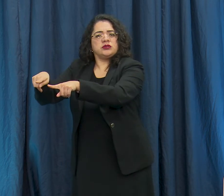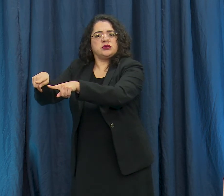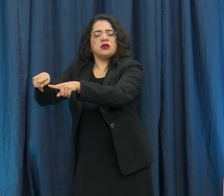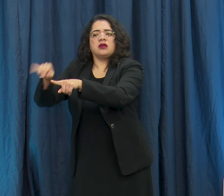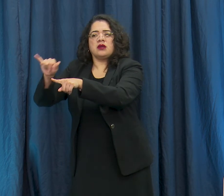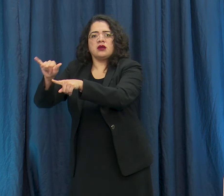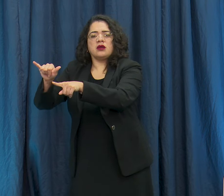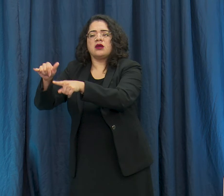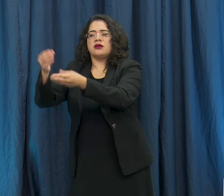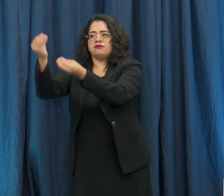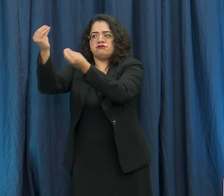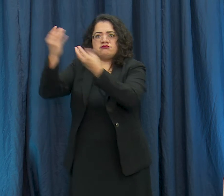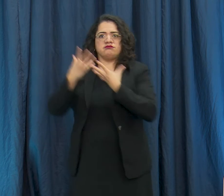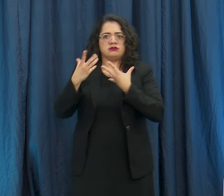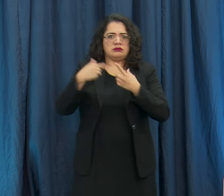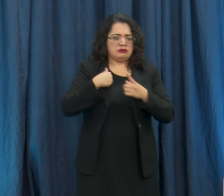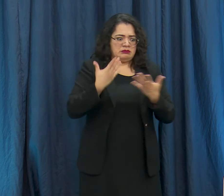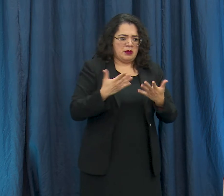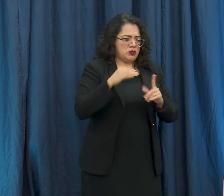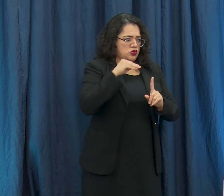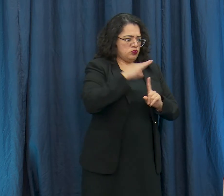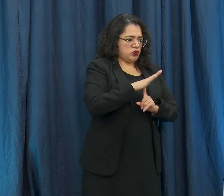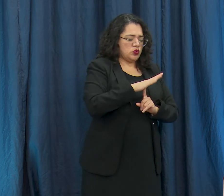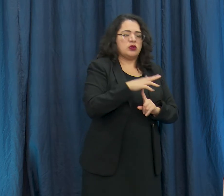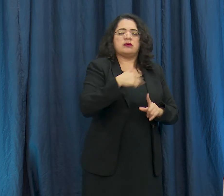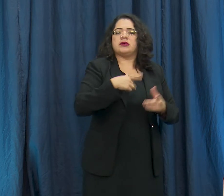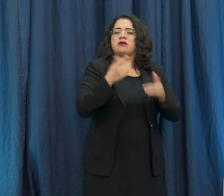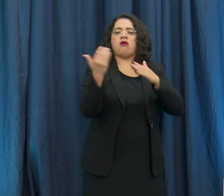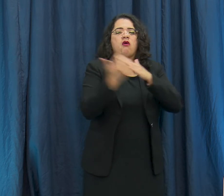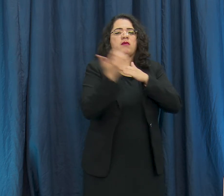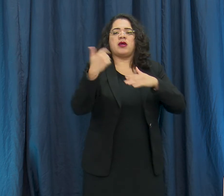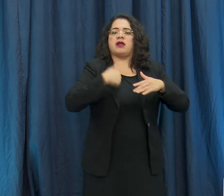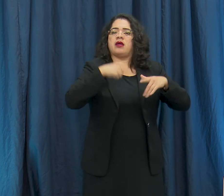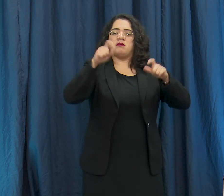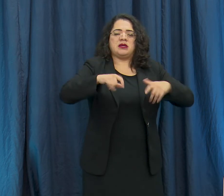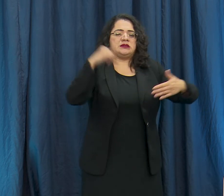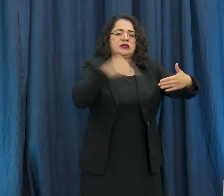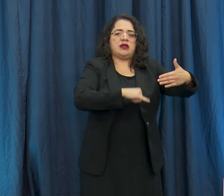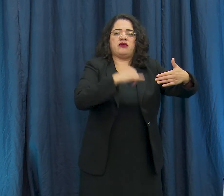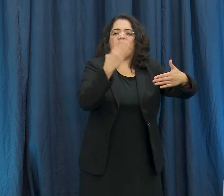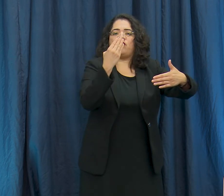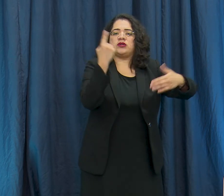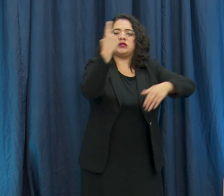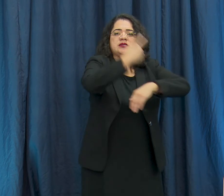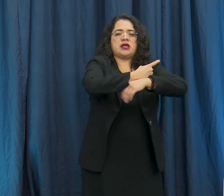skunk objc nueva tenth row de los quatre say diaz que estan contact Oddo cercano